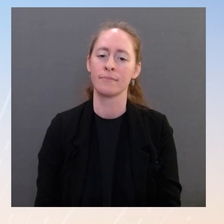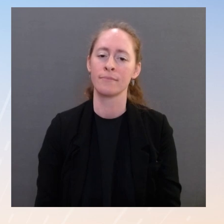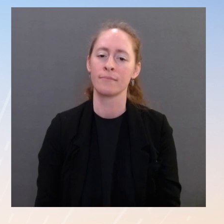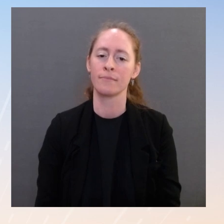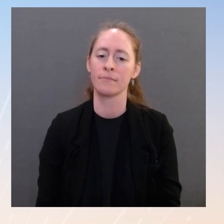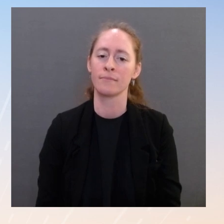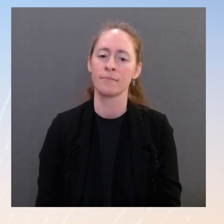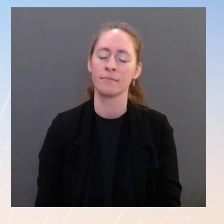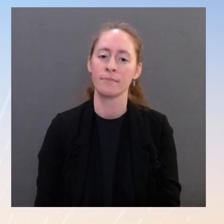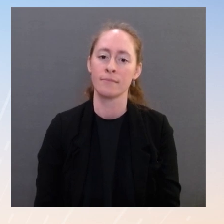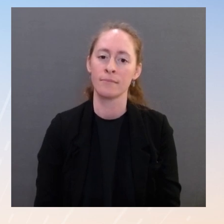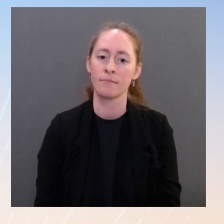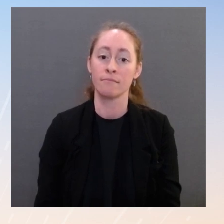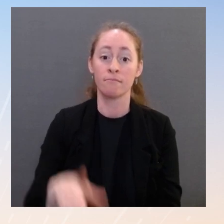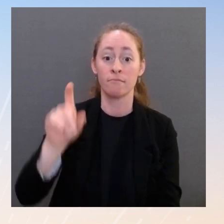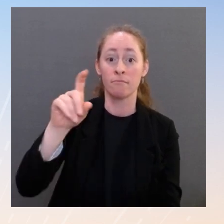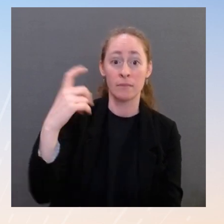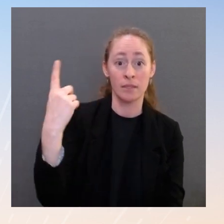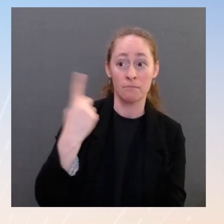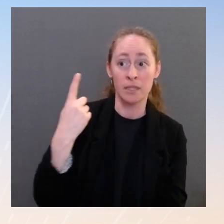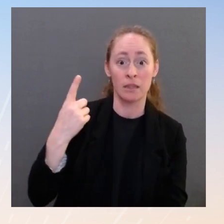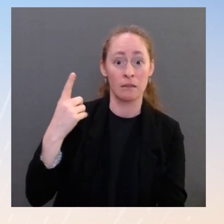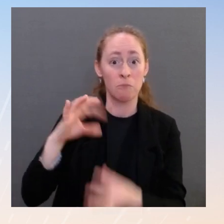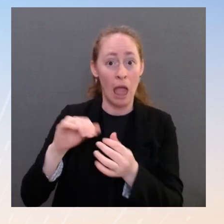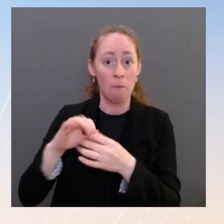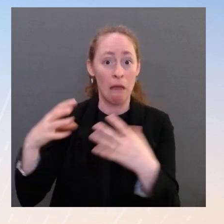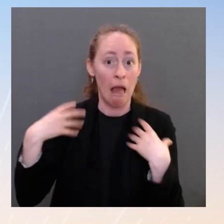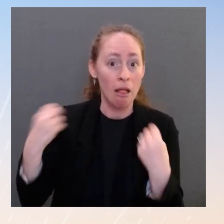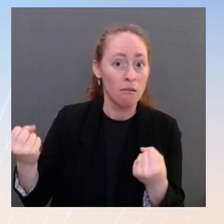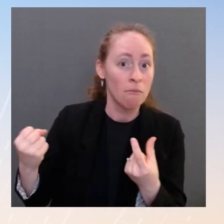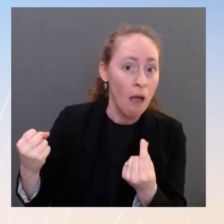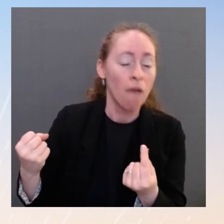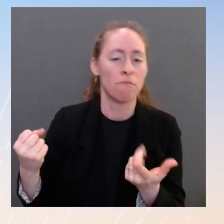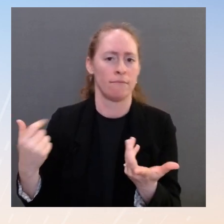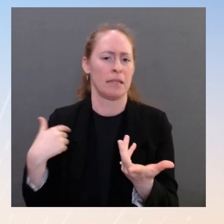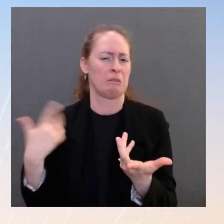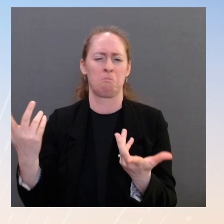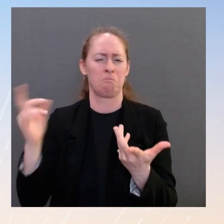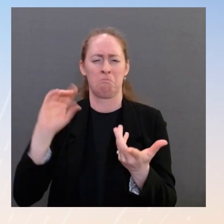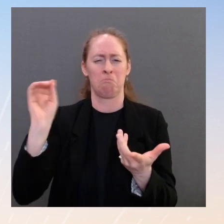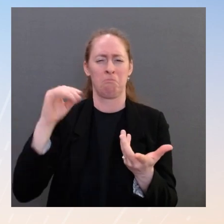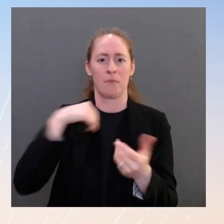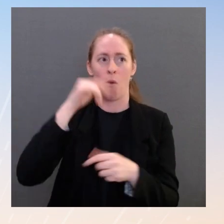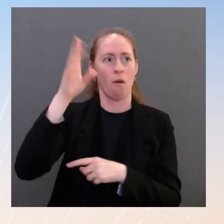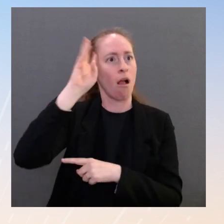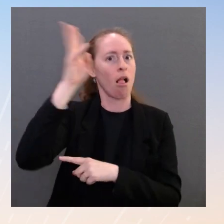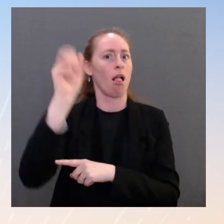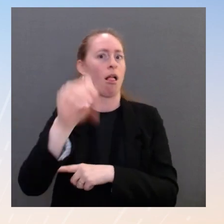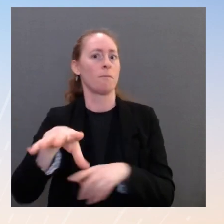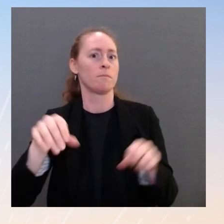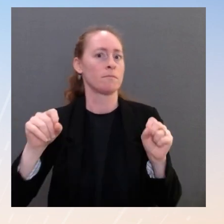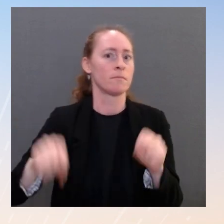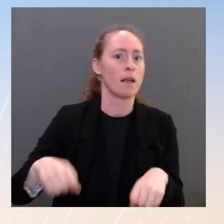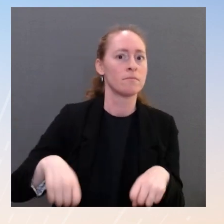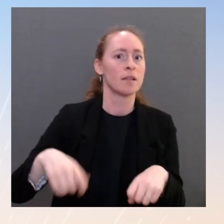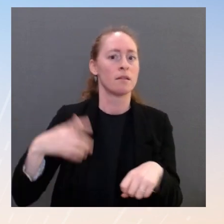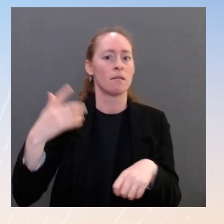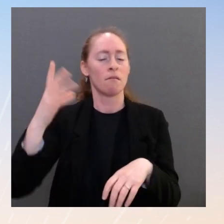to a hypothetical of the Vice President getting sicker at this point in time, which I think is probably understandable. Go ahead. The Press: Can the White House give us any update